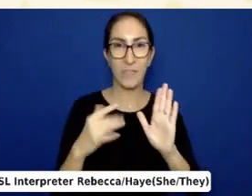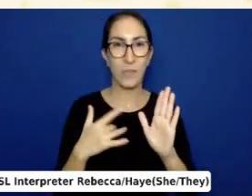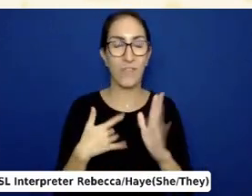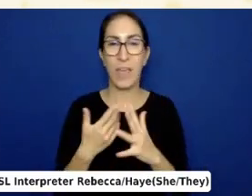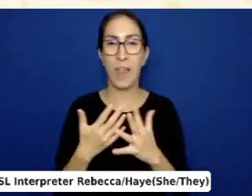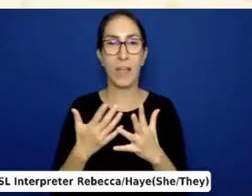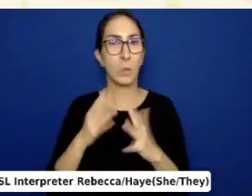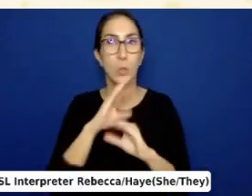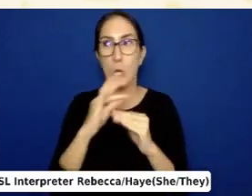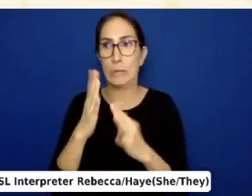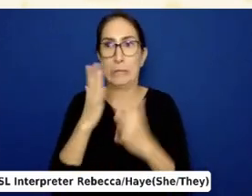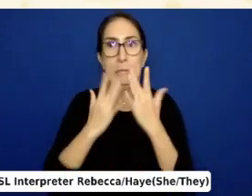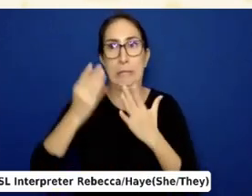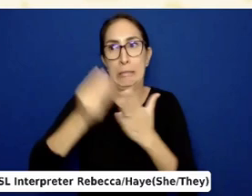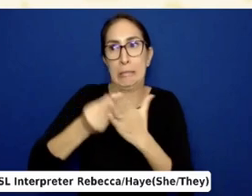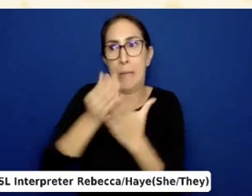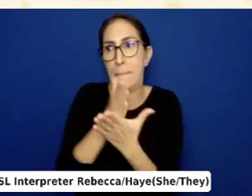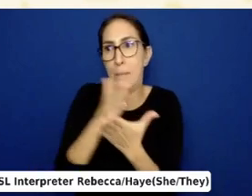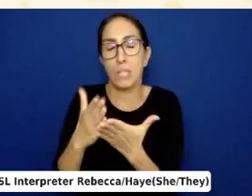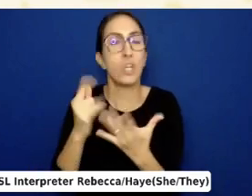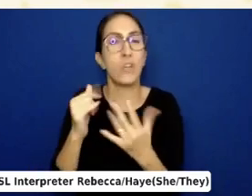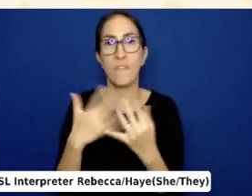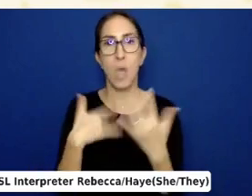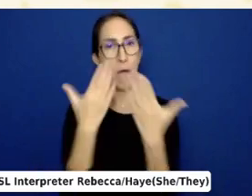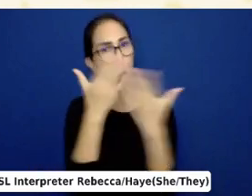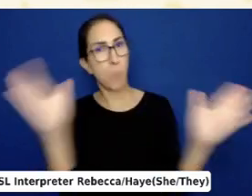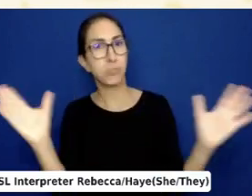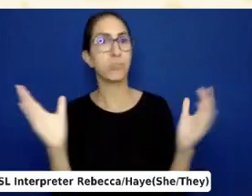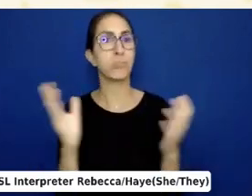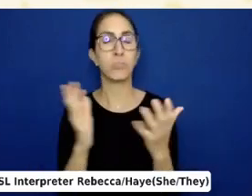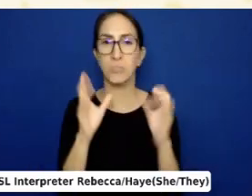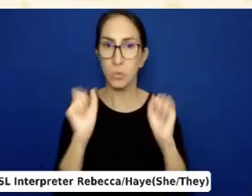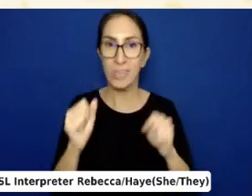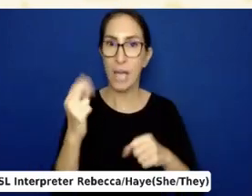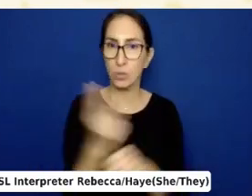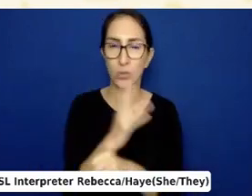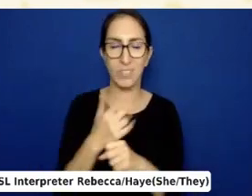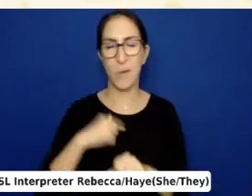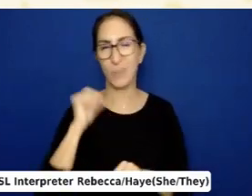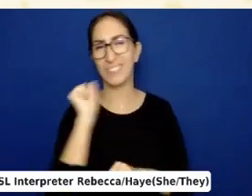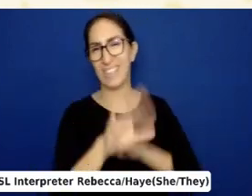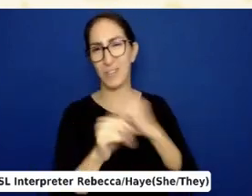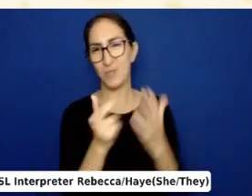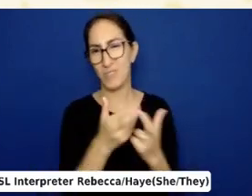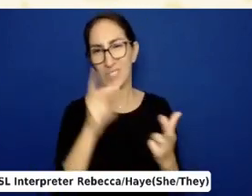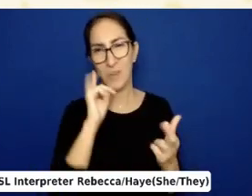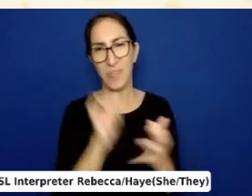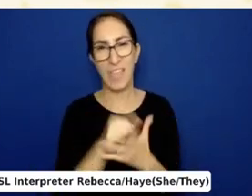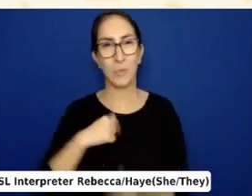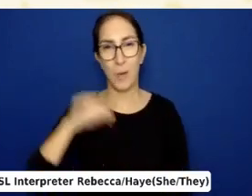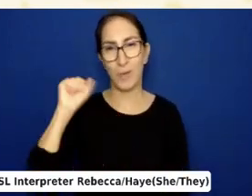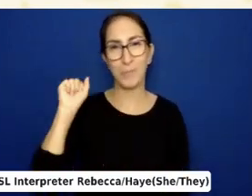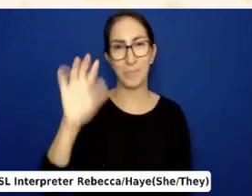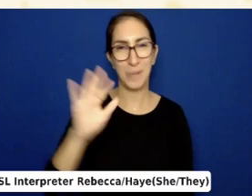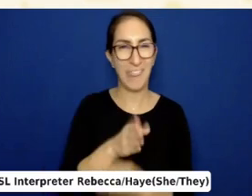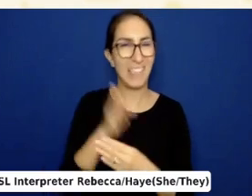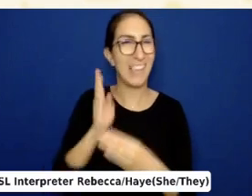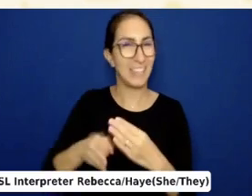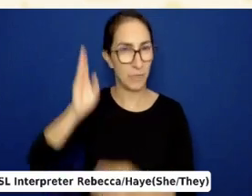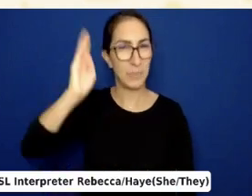So it’s definitely something that I can share with you at the end of the presentation. Awesome. Thank you.